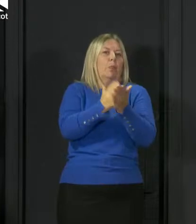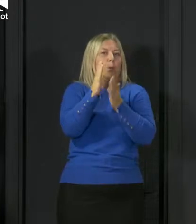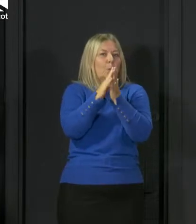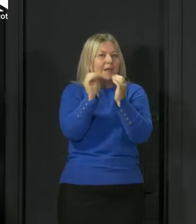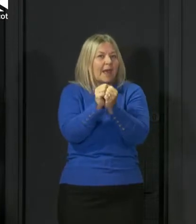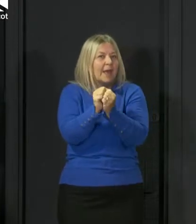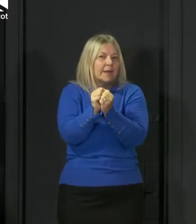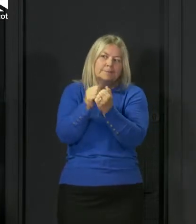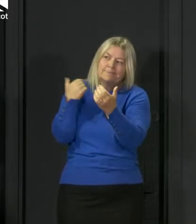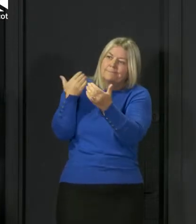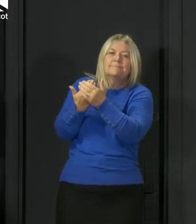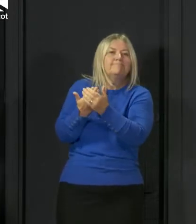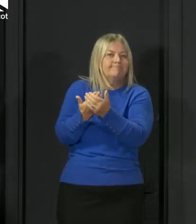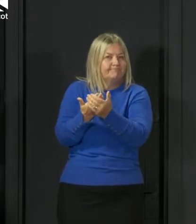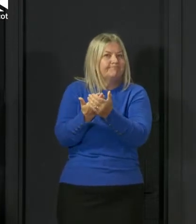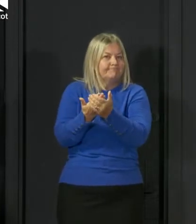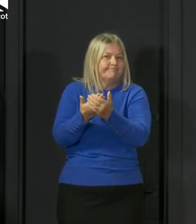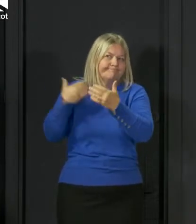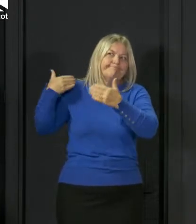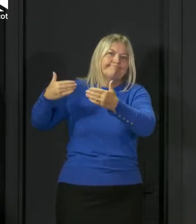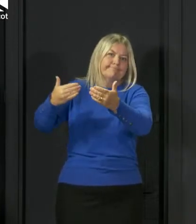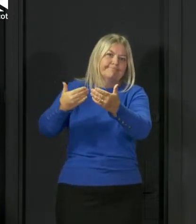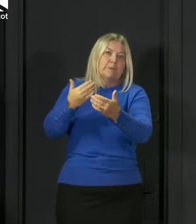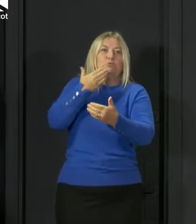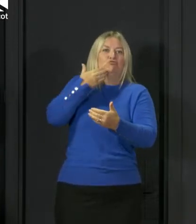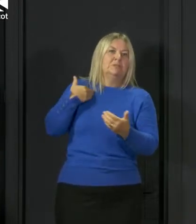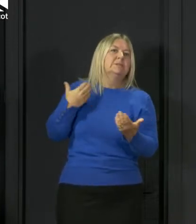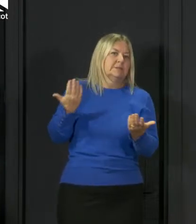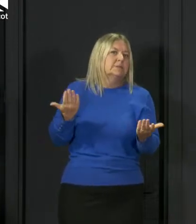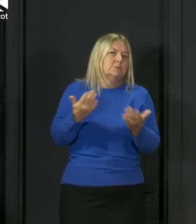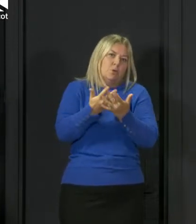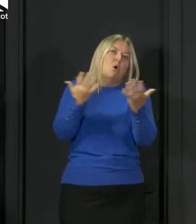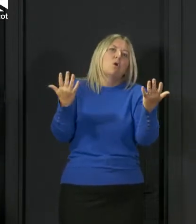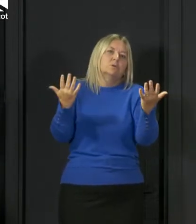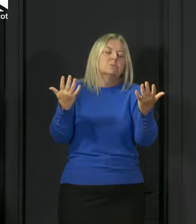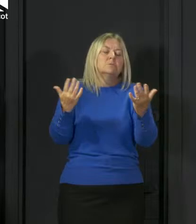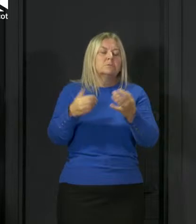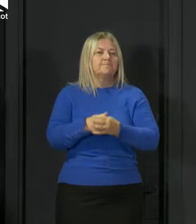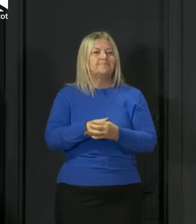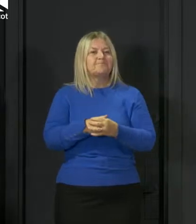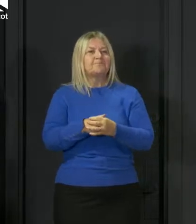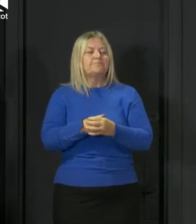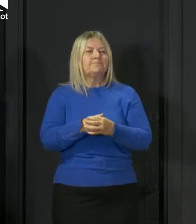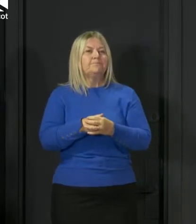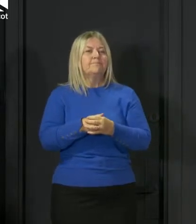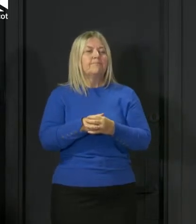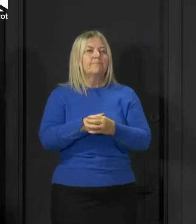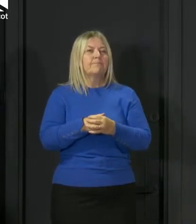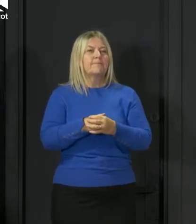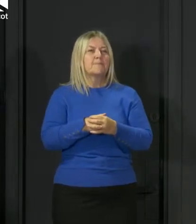the large number of cases that we have been seen reported over the last couple of weeks.